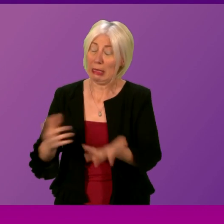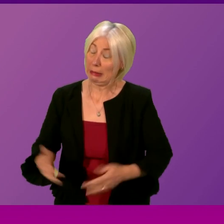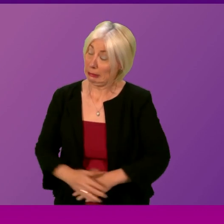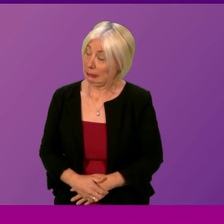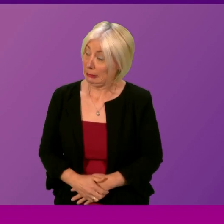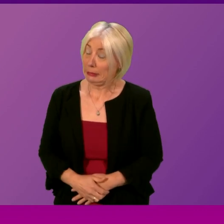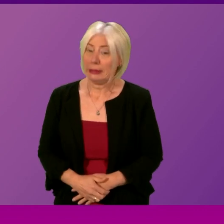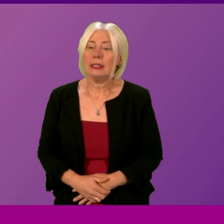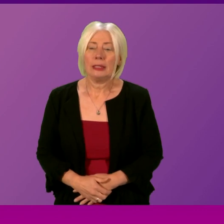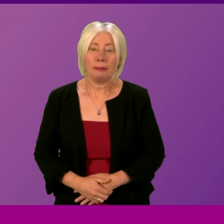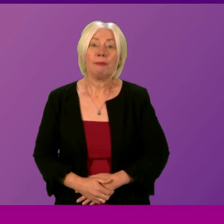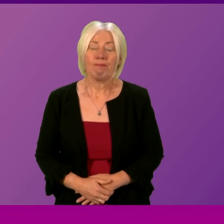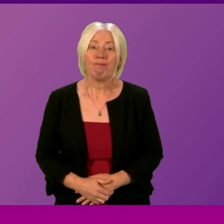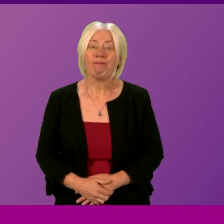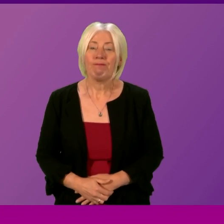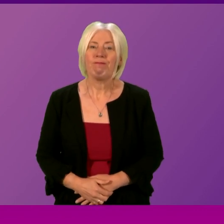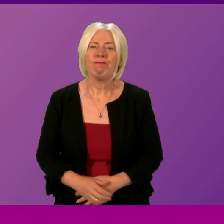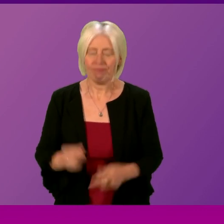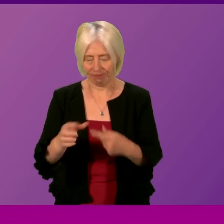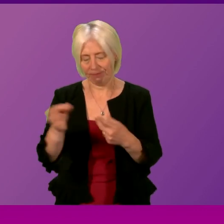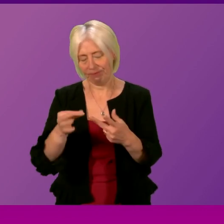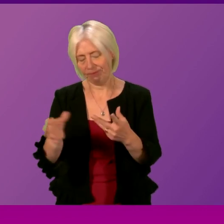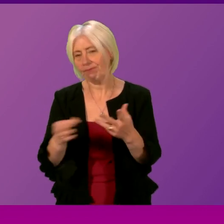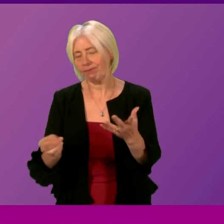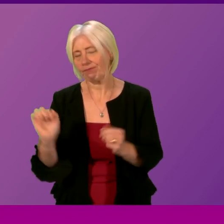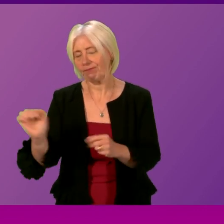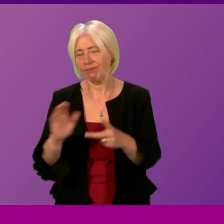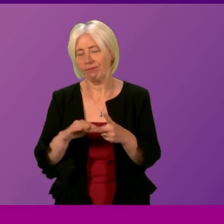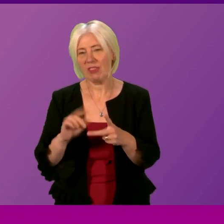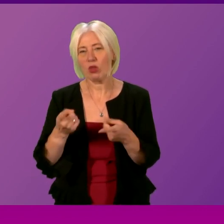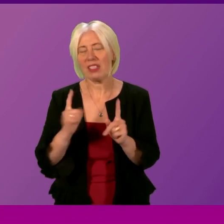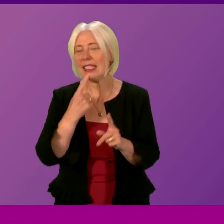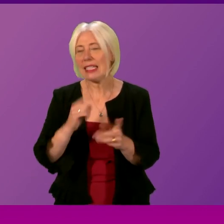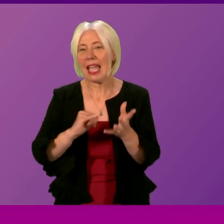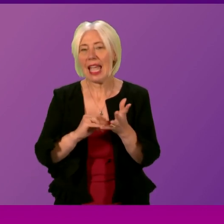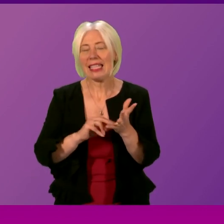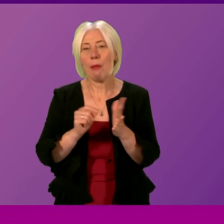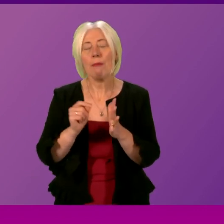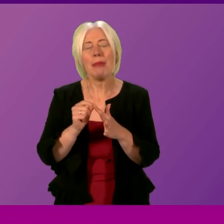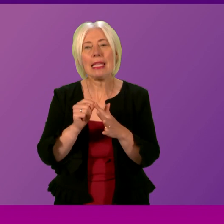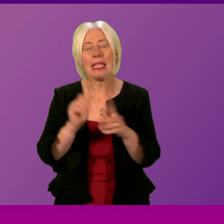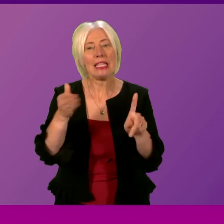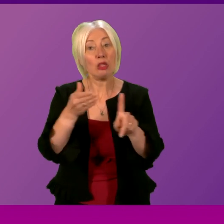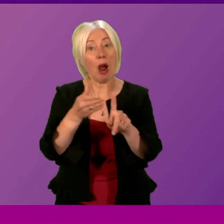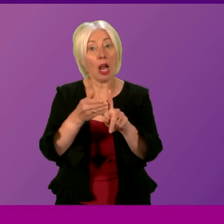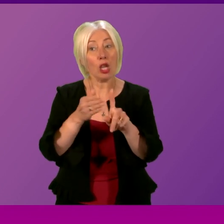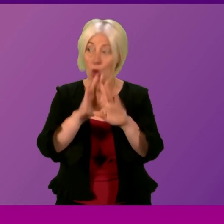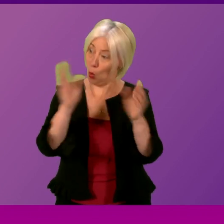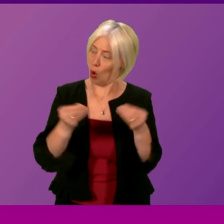Let us go through a few of those points. The Deputy First Minister says that the SNP Government’s targets are “world leading”, but it is not meeting them. In eight of